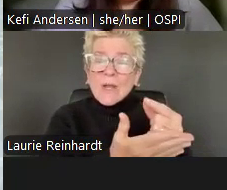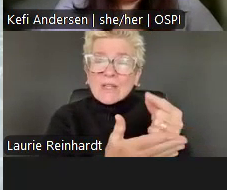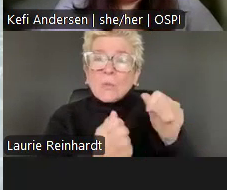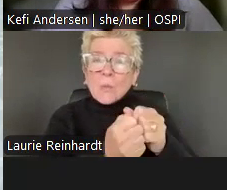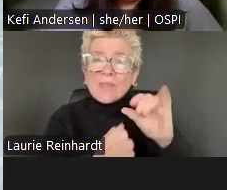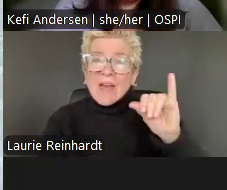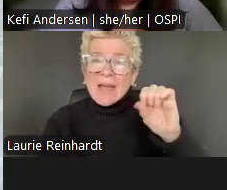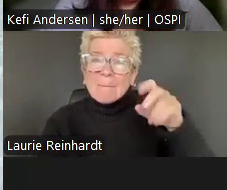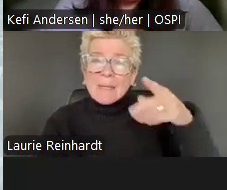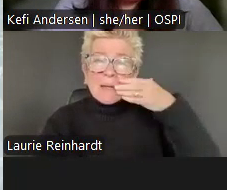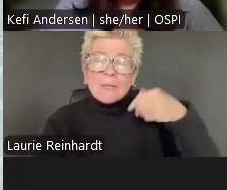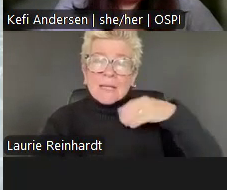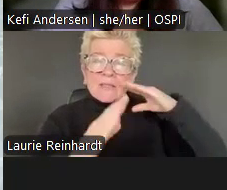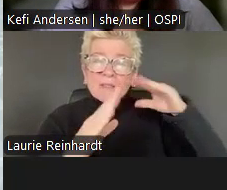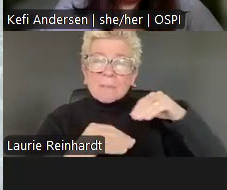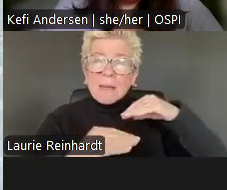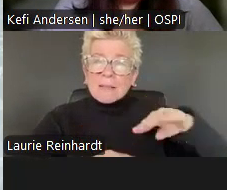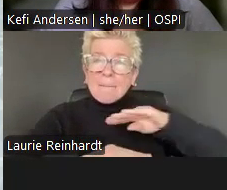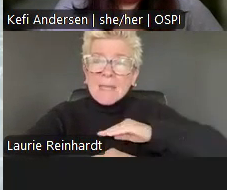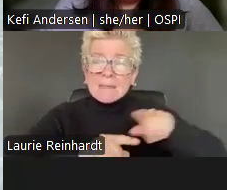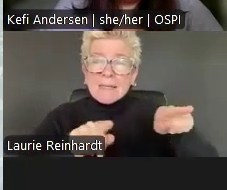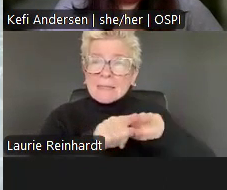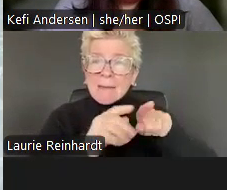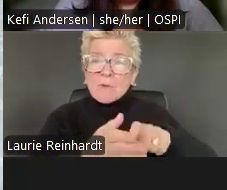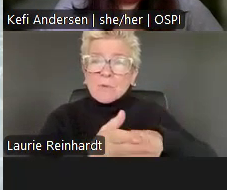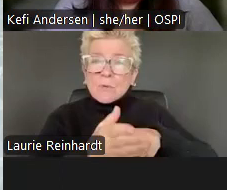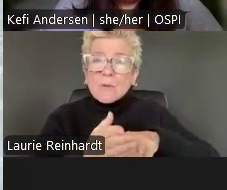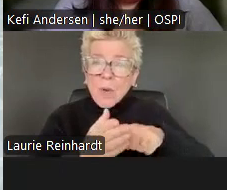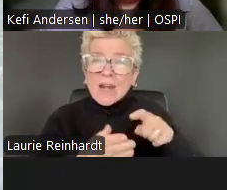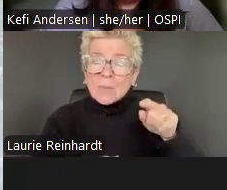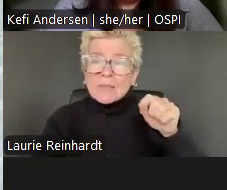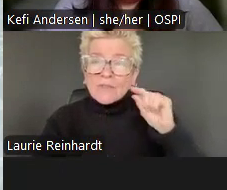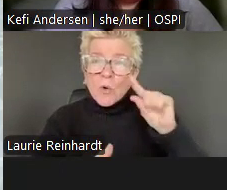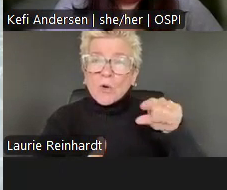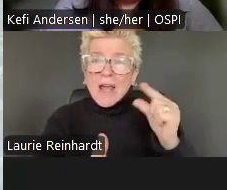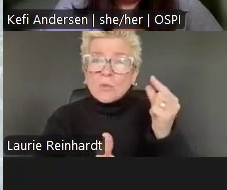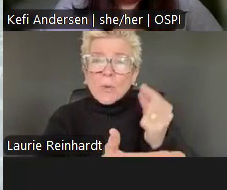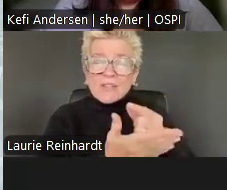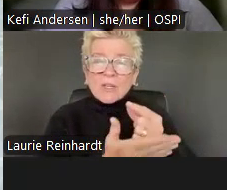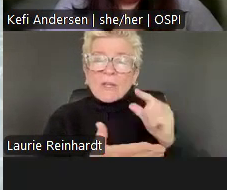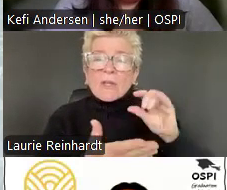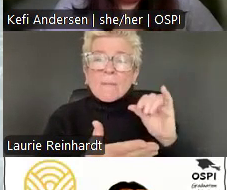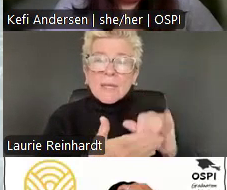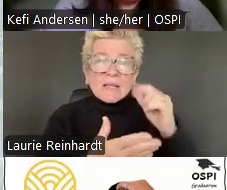same graduation requirements that again are in existence for all students for that one diploma,